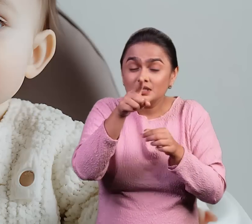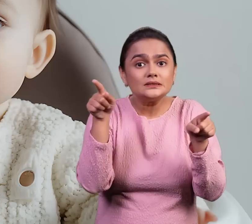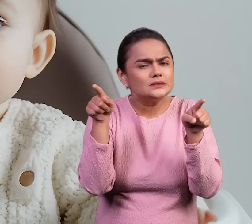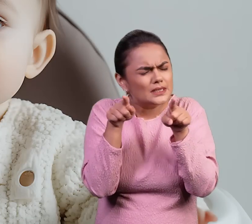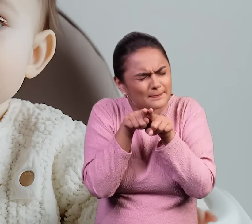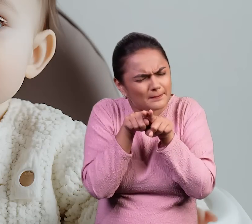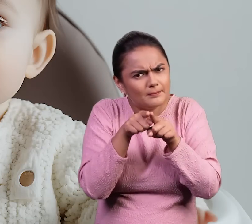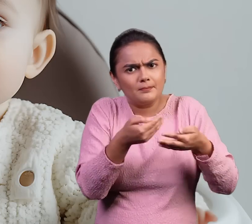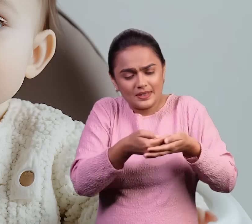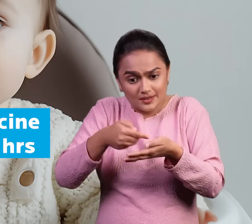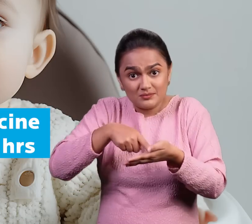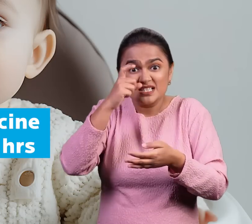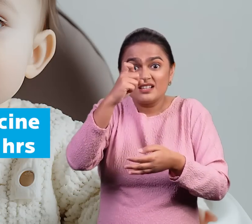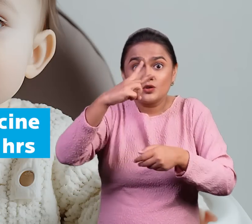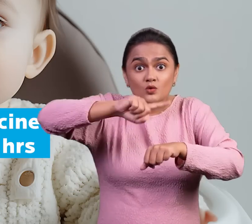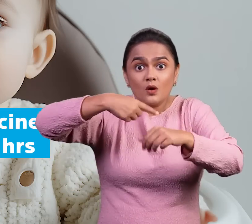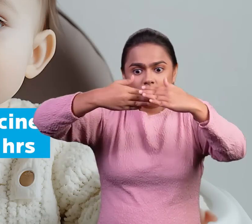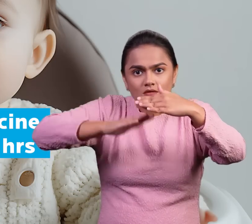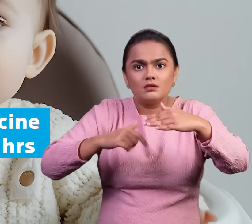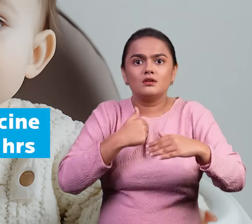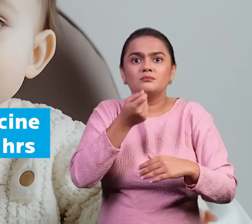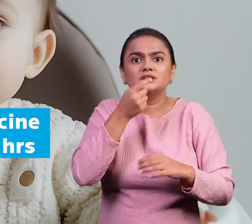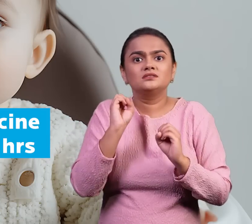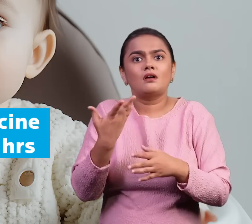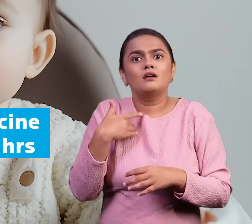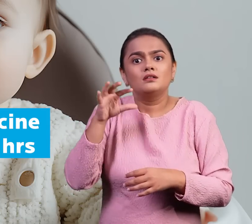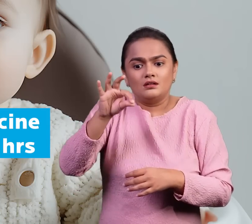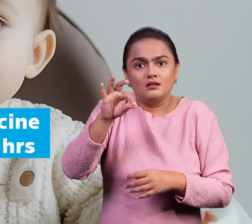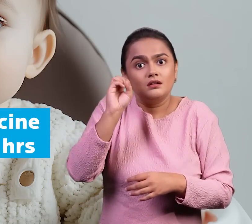the baby’s medication will also begin within 72 hours.